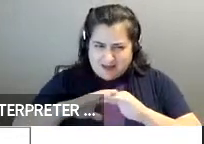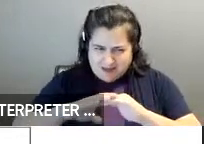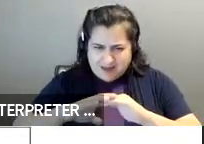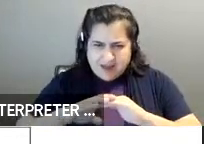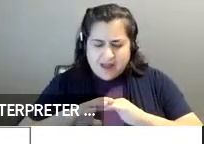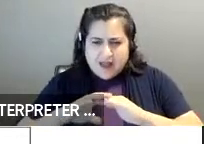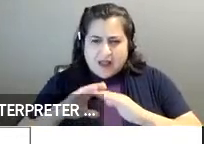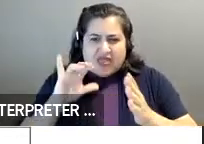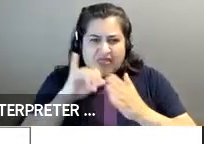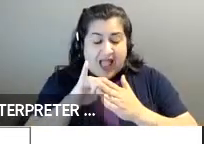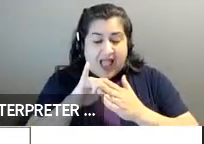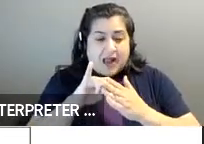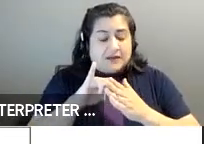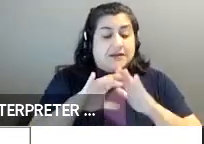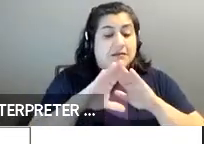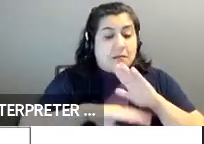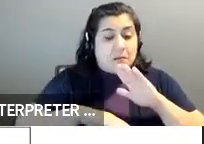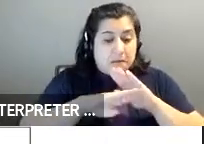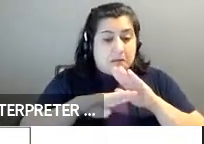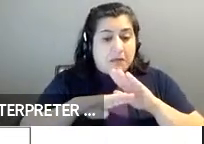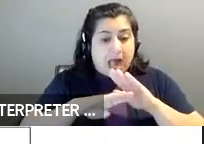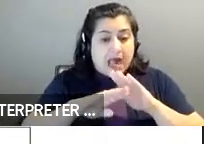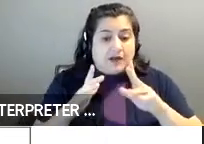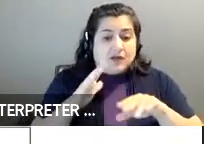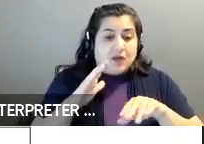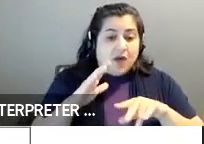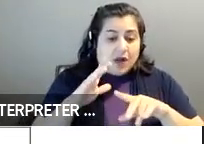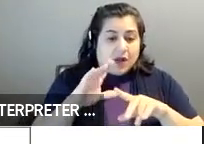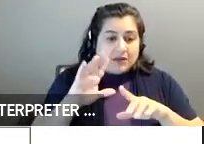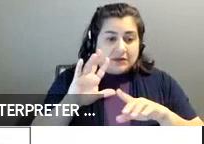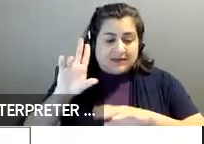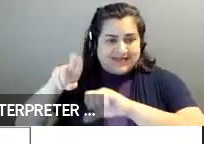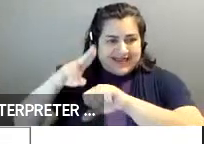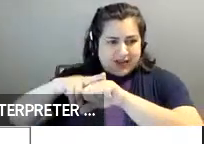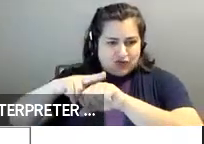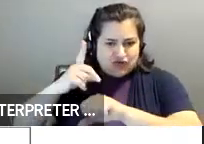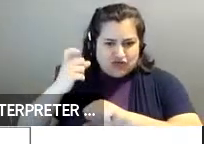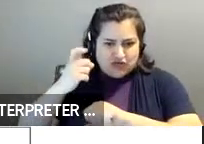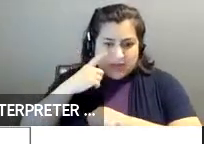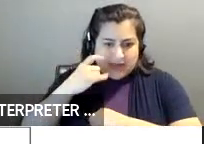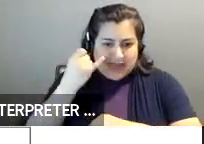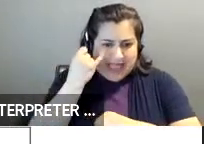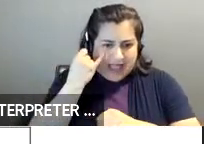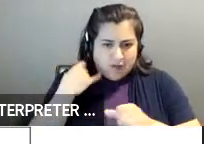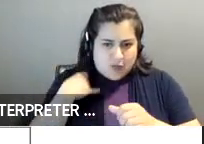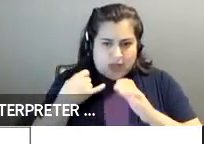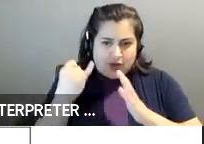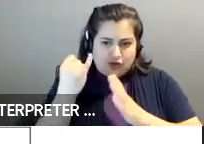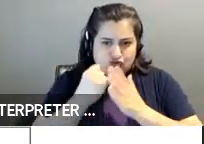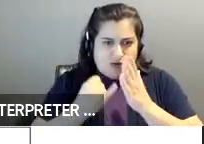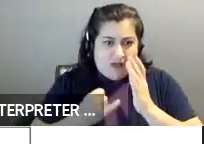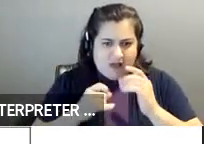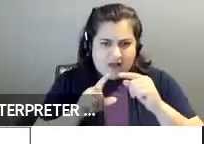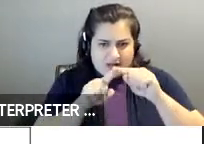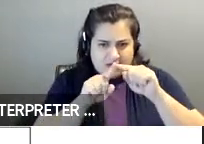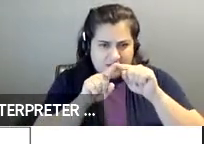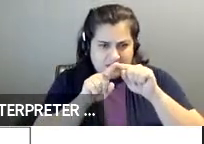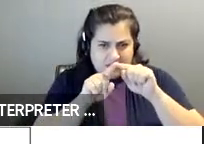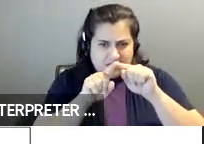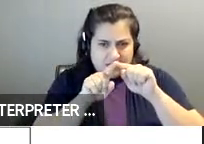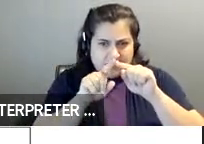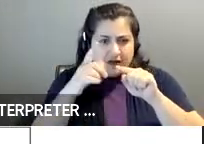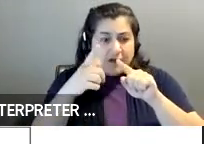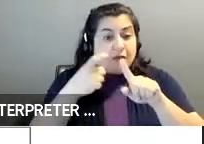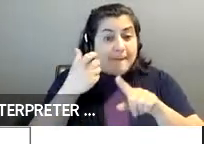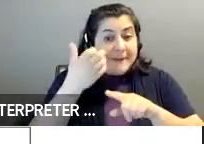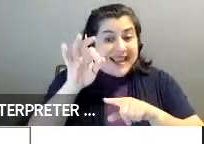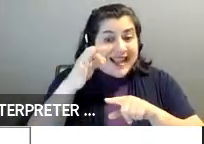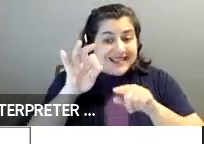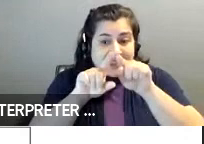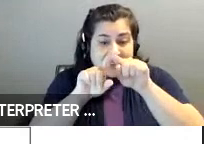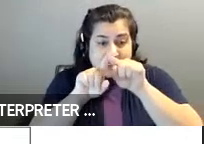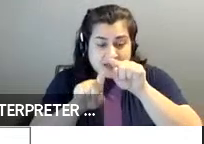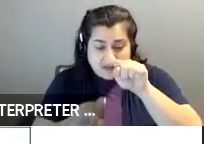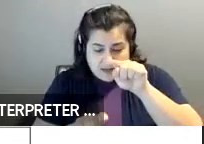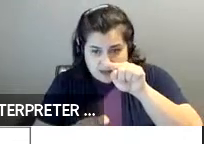If we draw a vertical line at 19 inches seat height, it gives us a percentile of 42%.